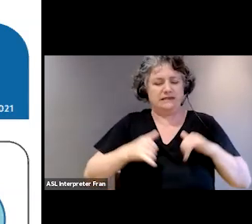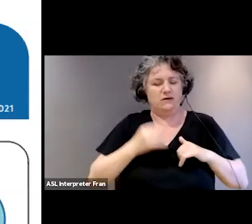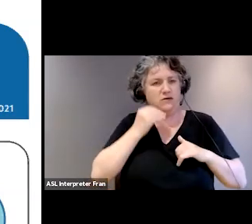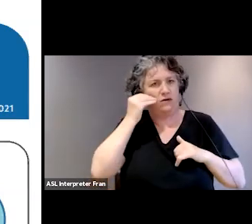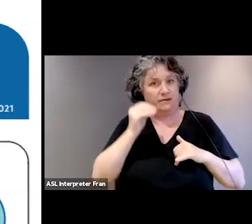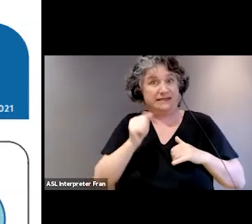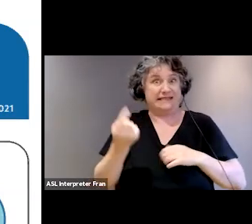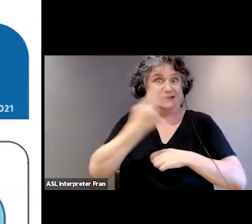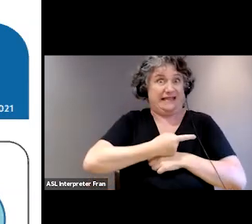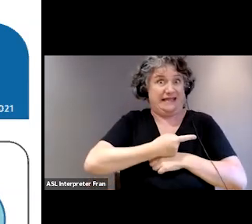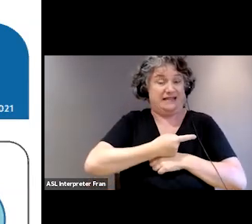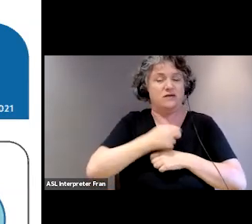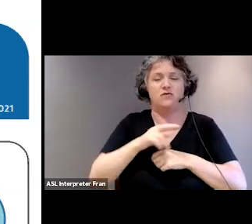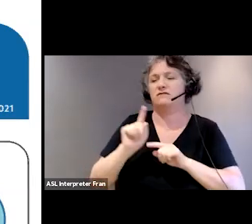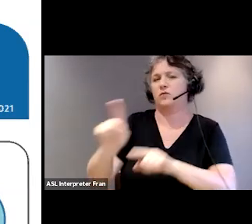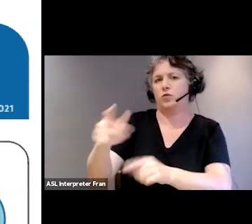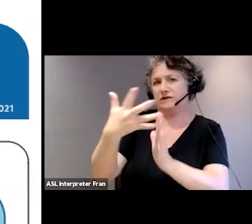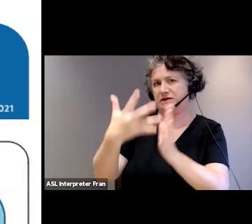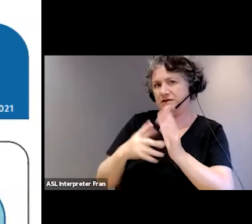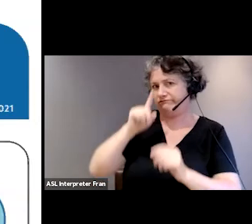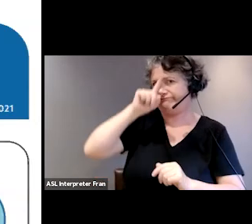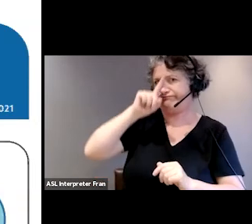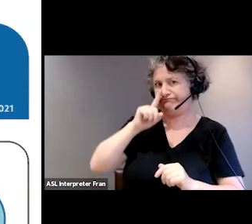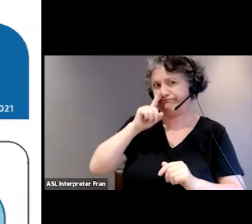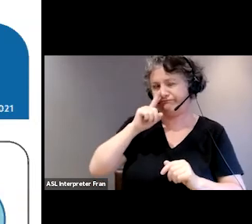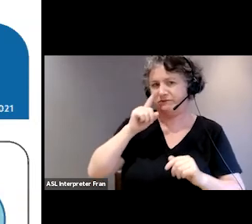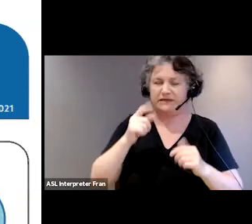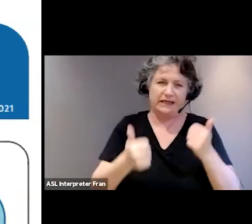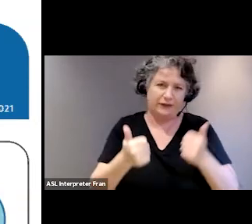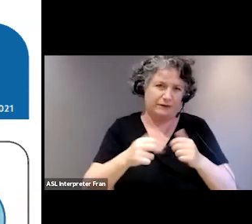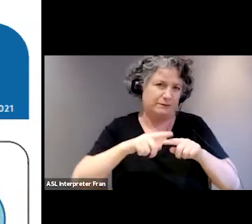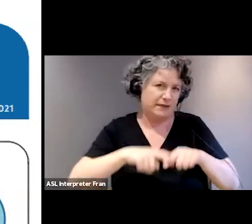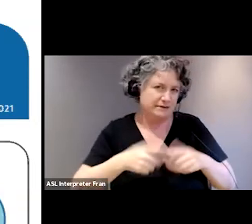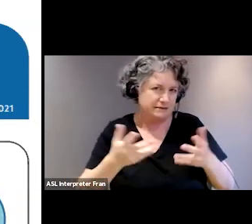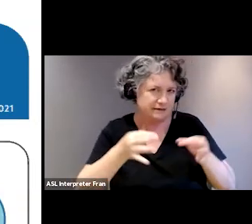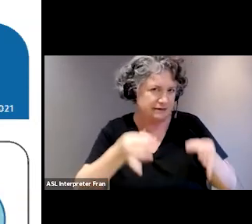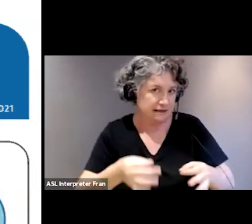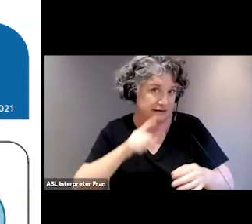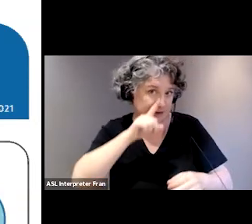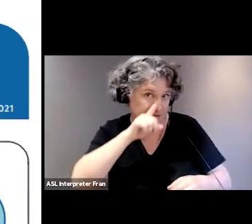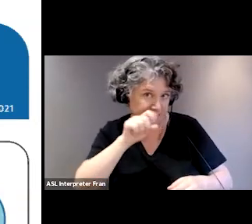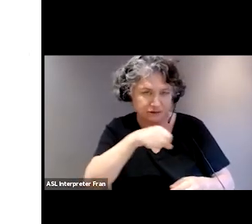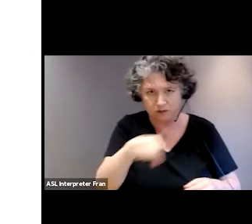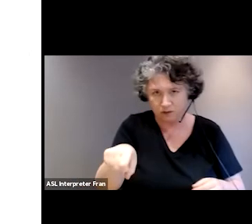symptoms of COVID 19 it is - you are required to